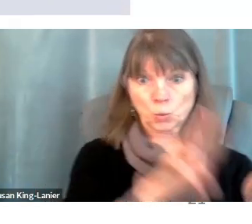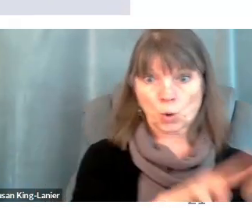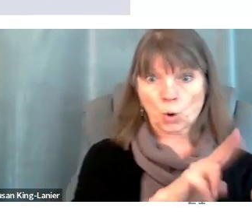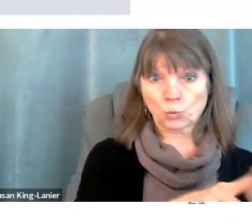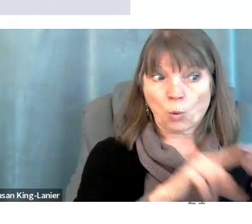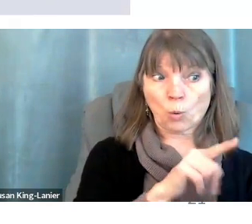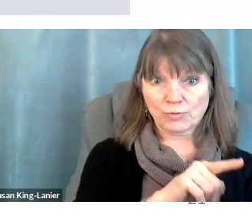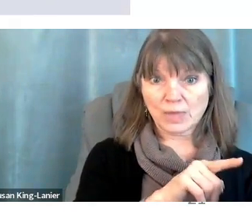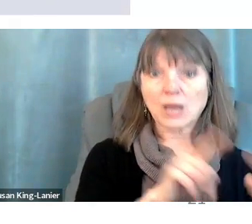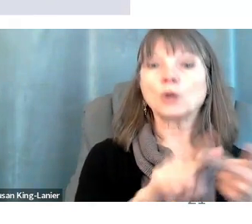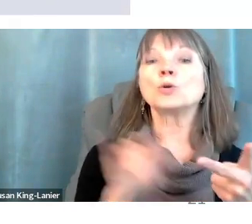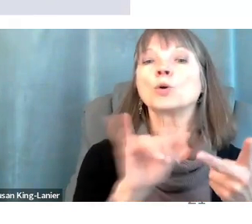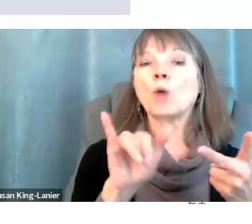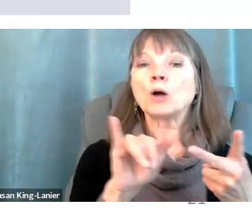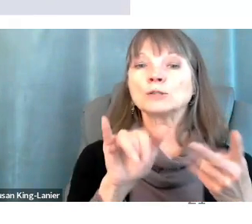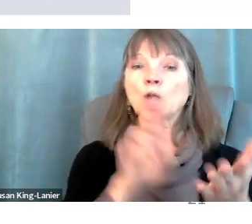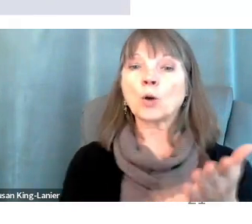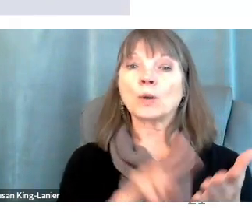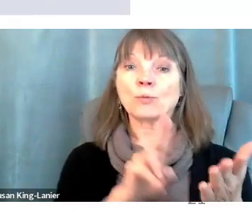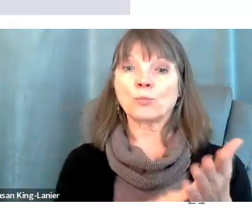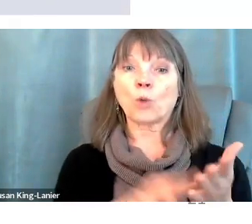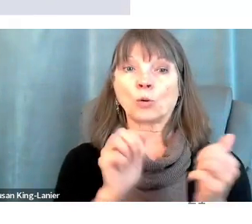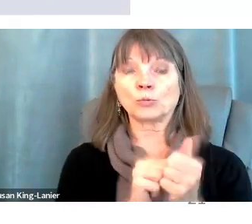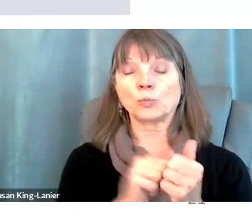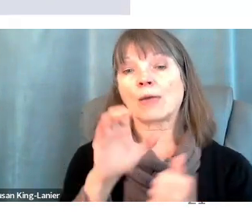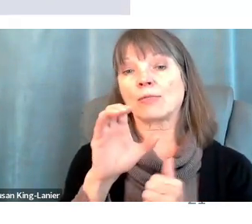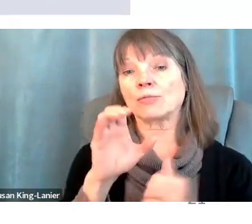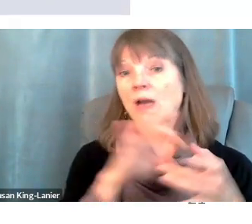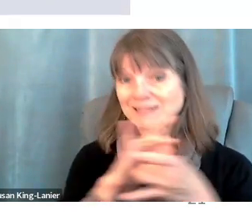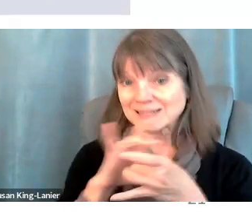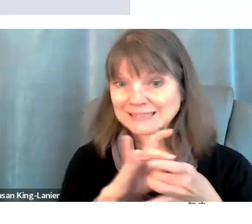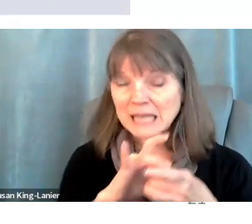When you enroll yourself, you will be entered into Connections app.